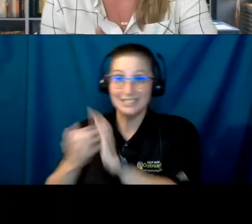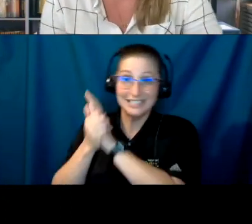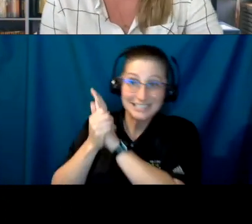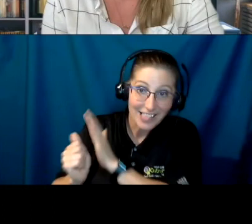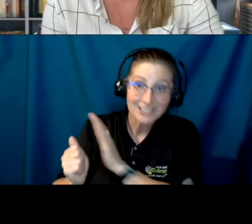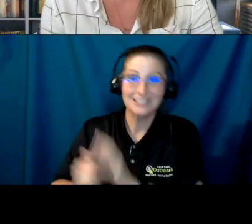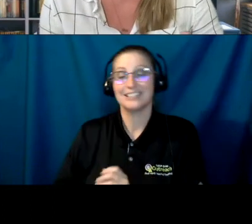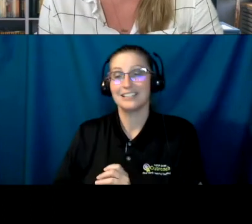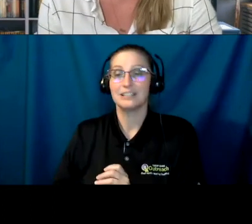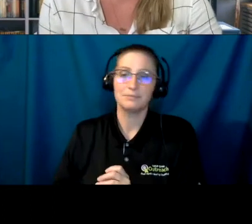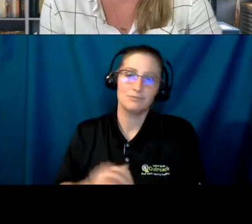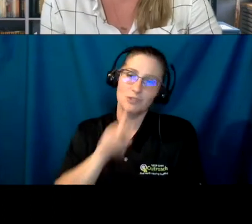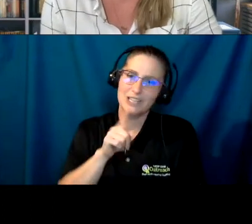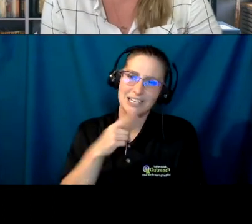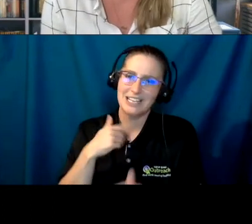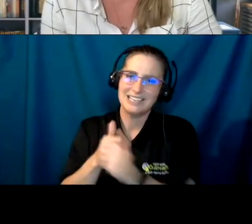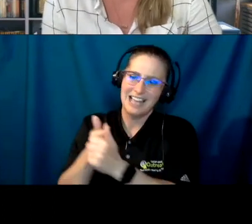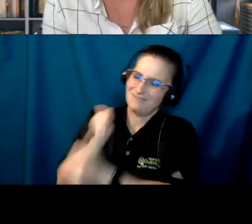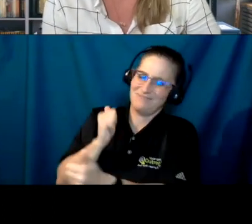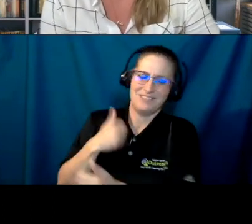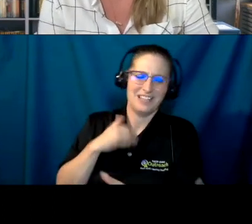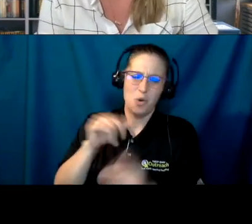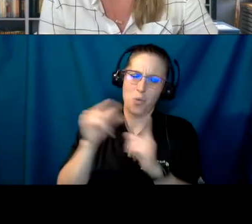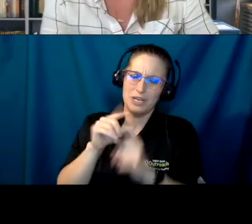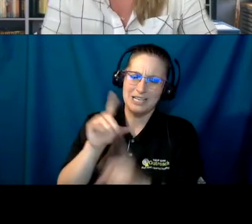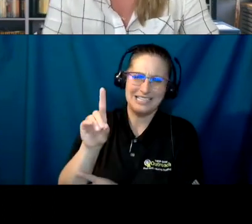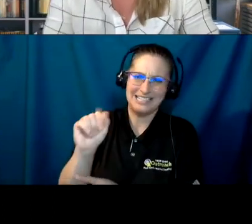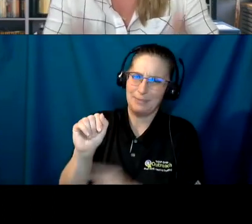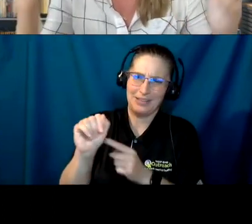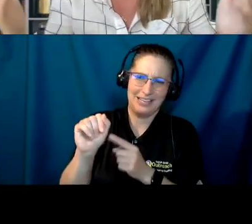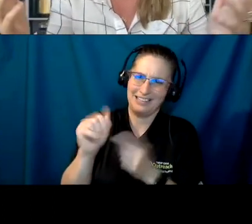of I really try to avoid the word disability a lot, because I like to focus on what the